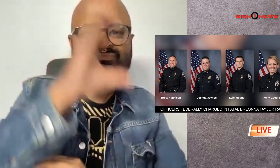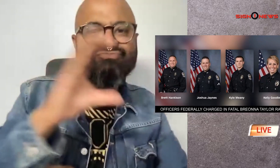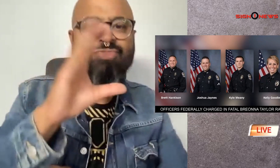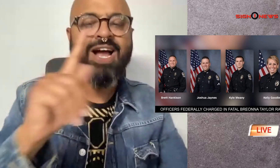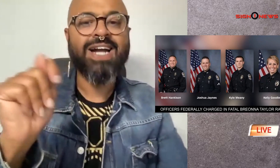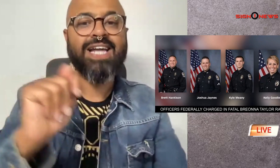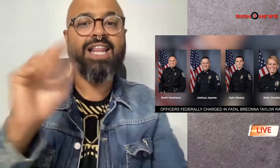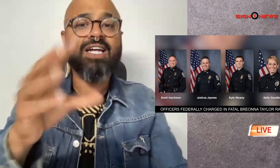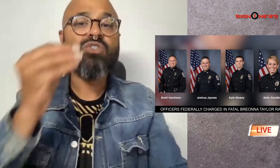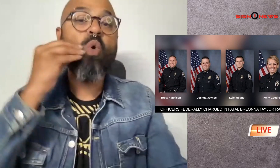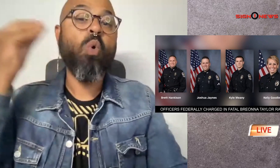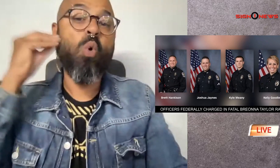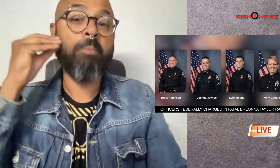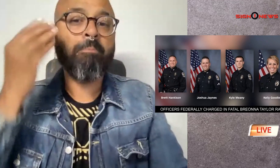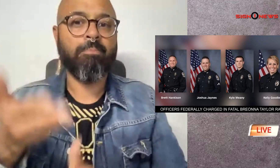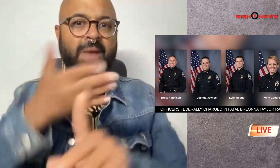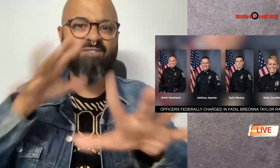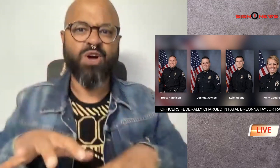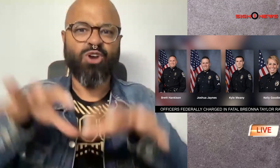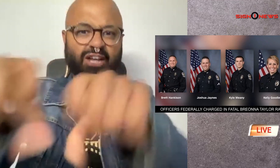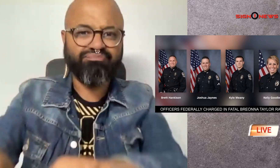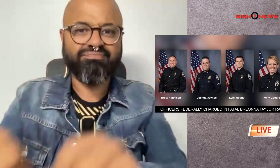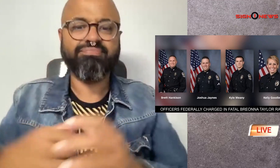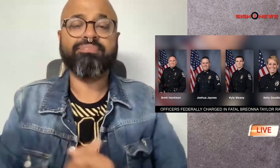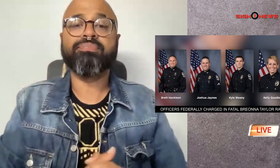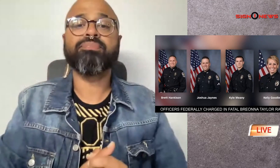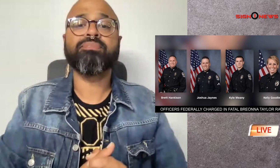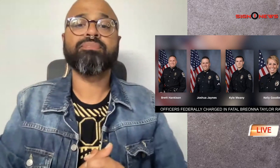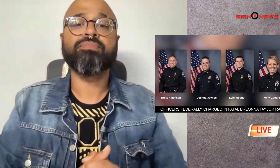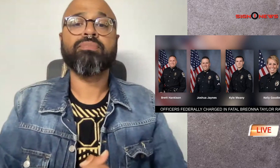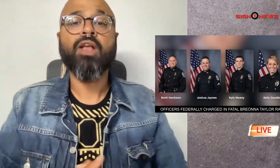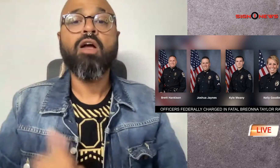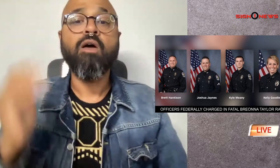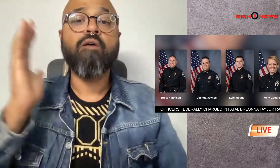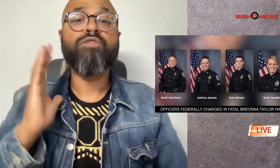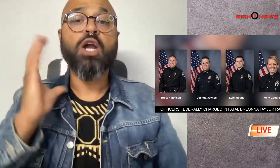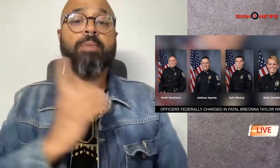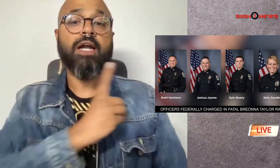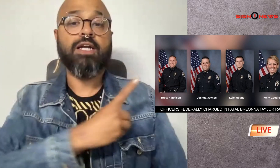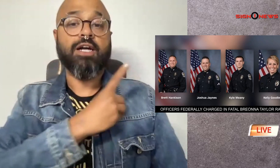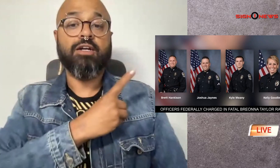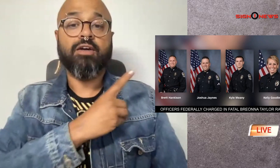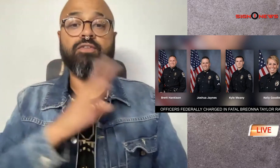charged with submitting a false affidavit to search Taylor's home before the raid